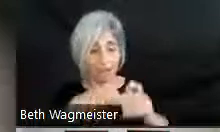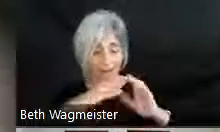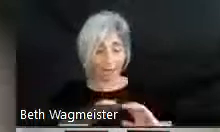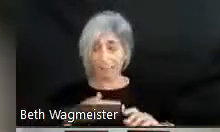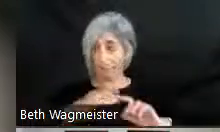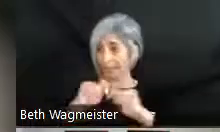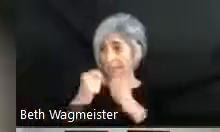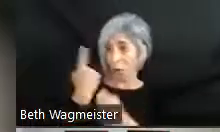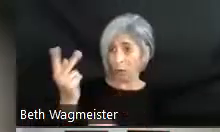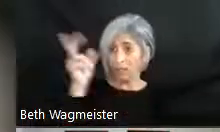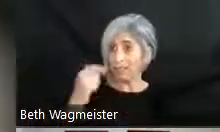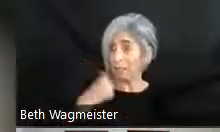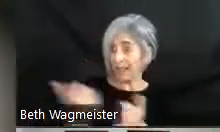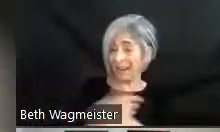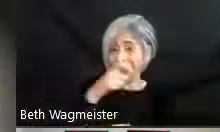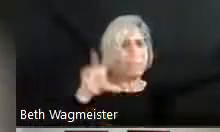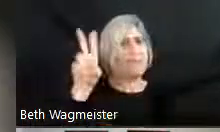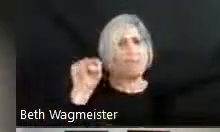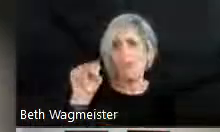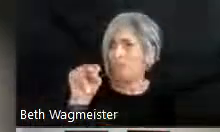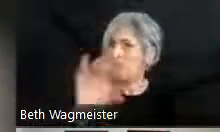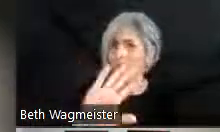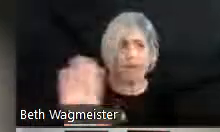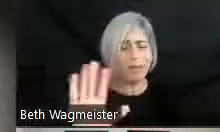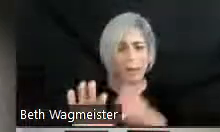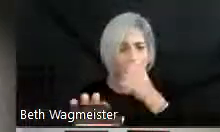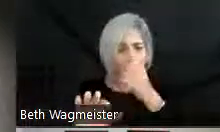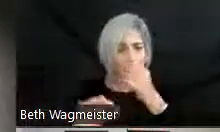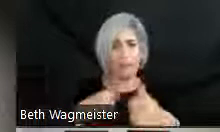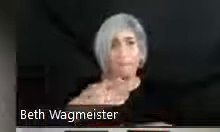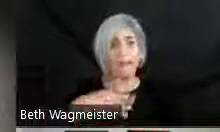listen to me every single time either. I can't even get my 7 year old to listen to me most